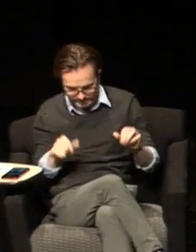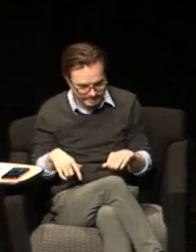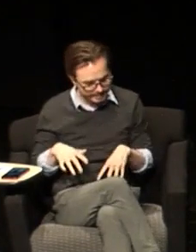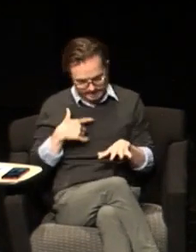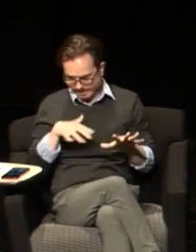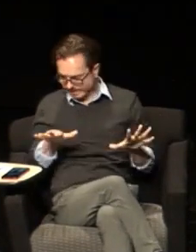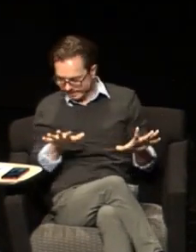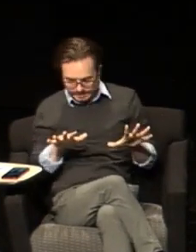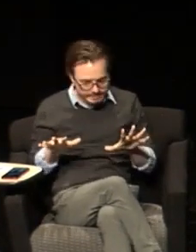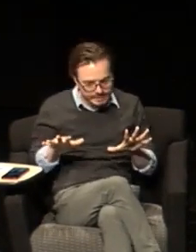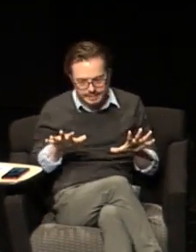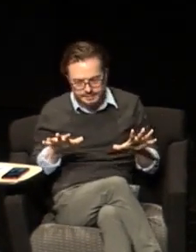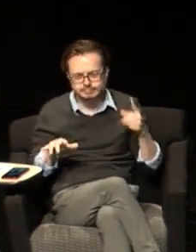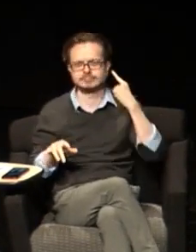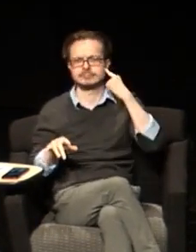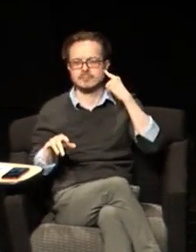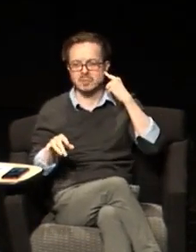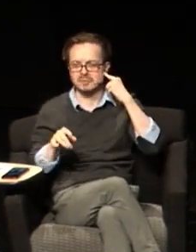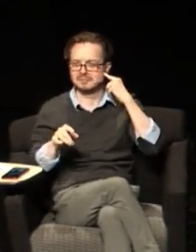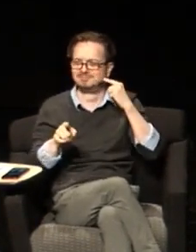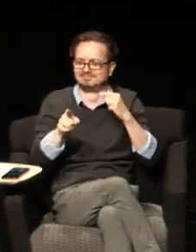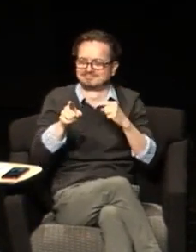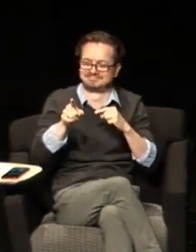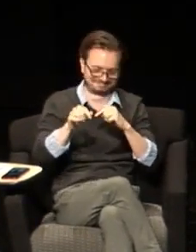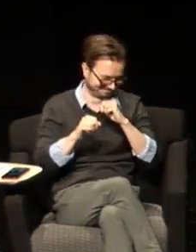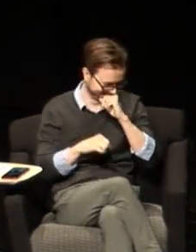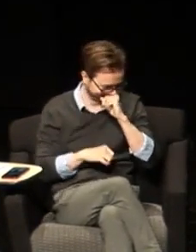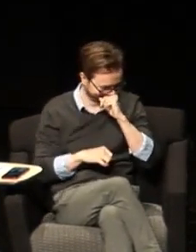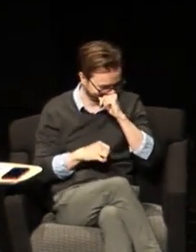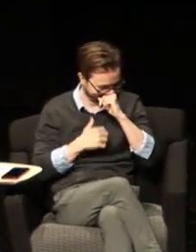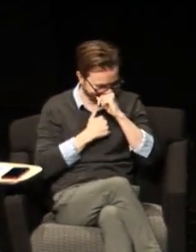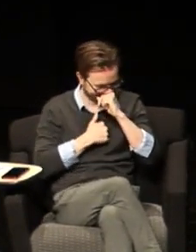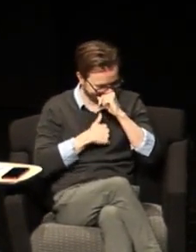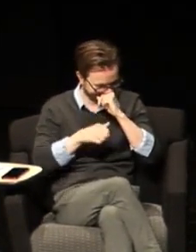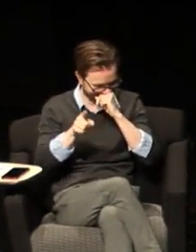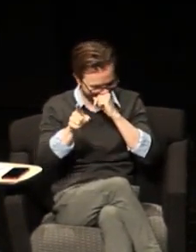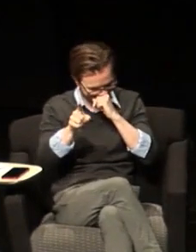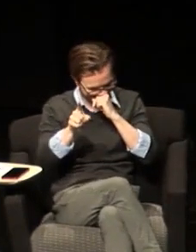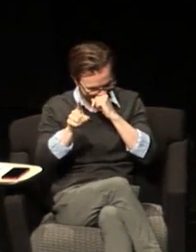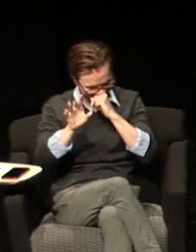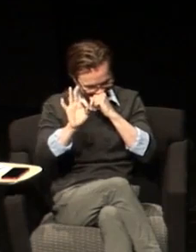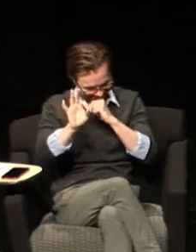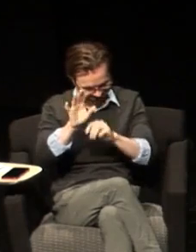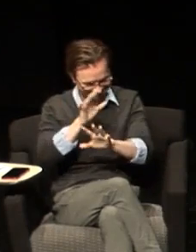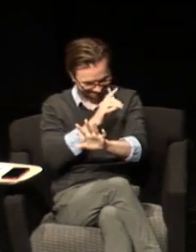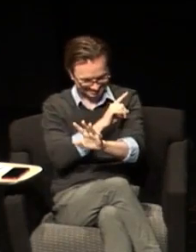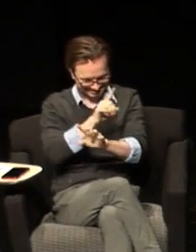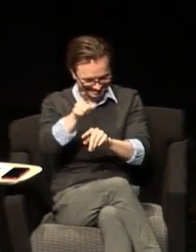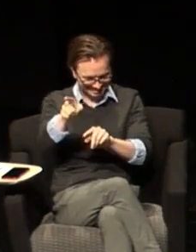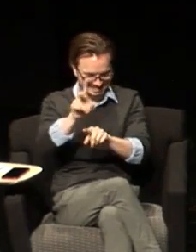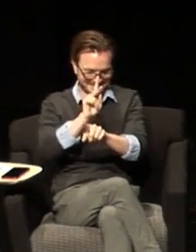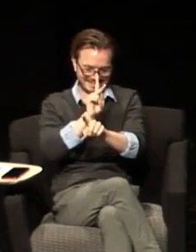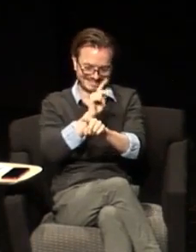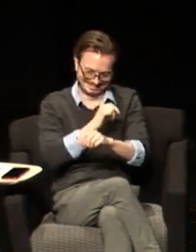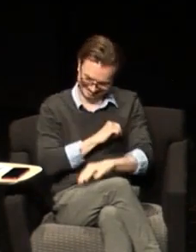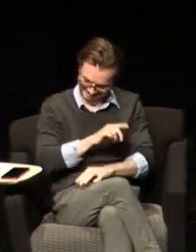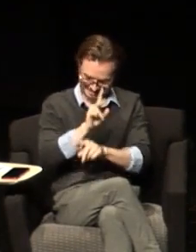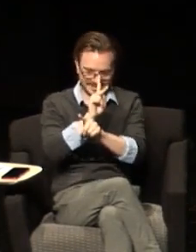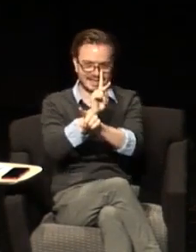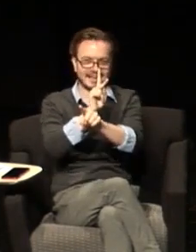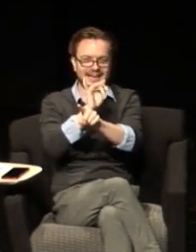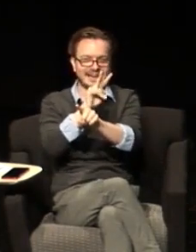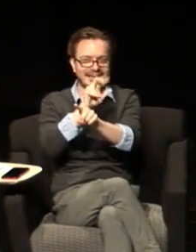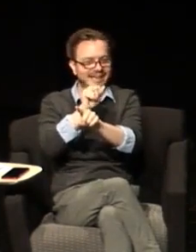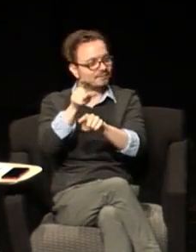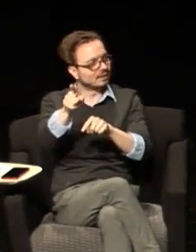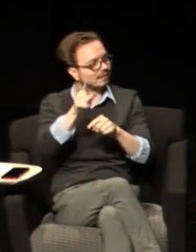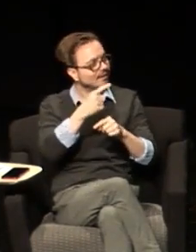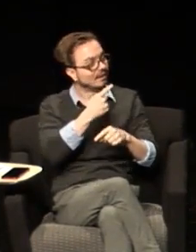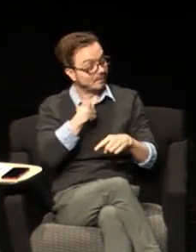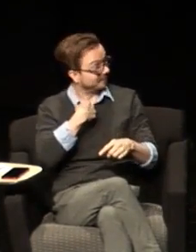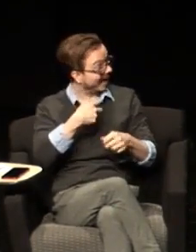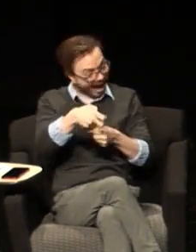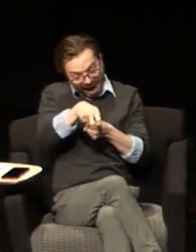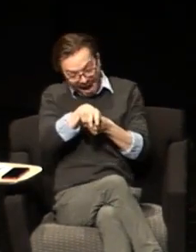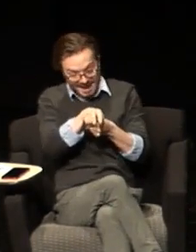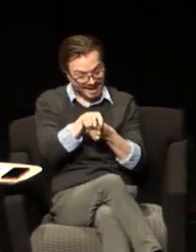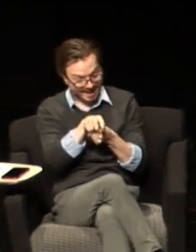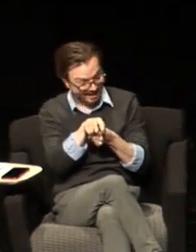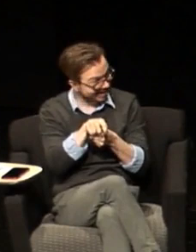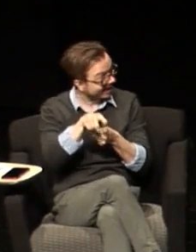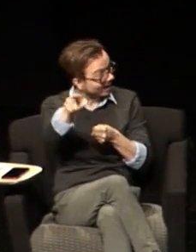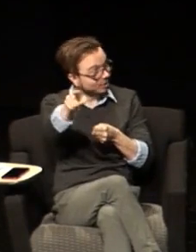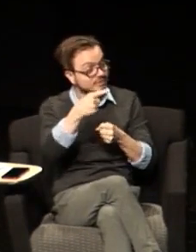got comfy and --- I'm sorry let me just, so I just did the whole like "I sat down,"